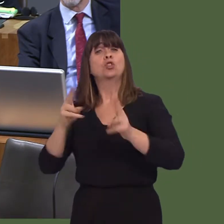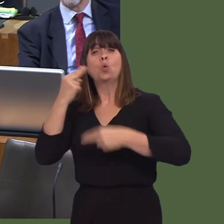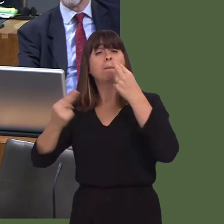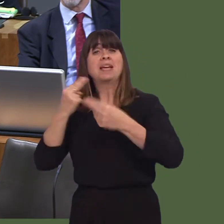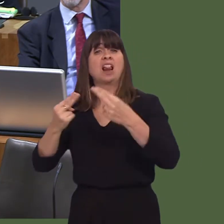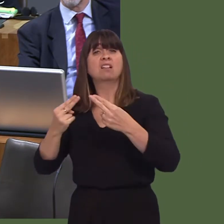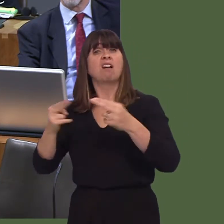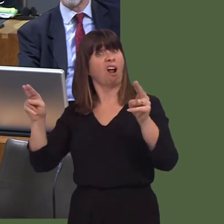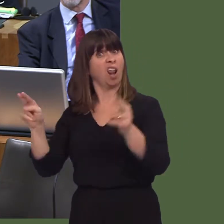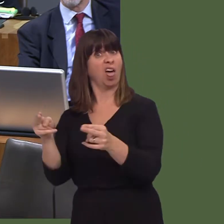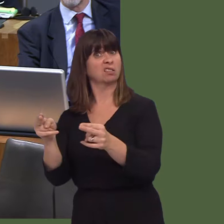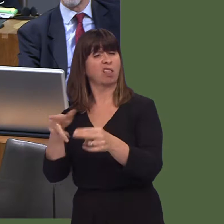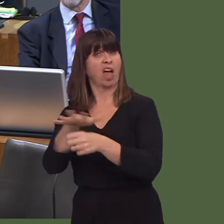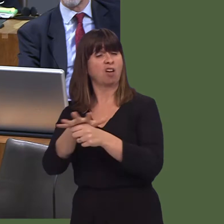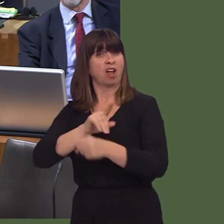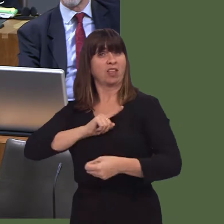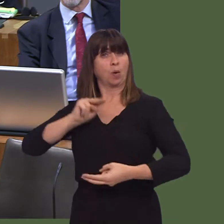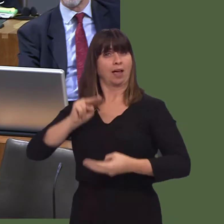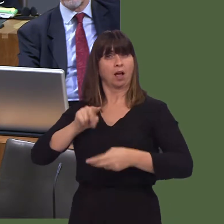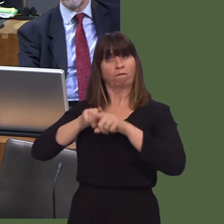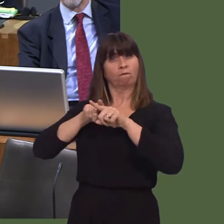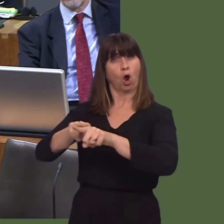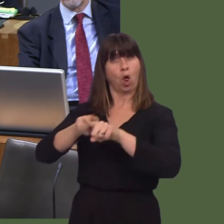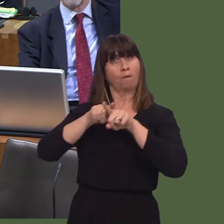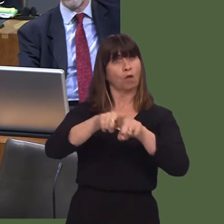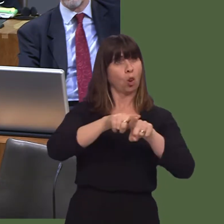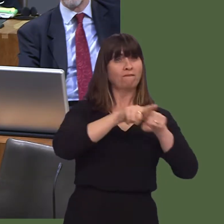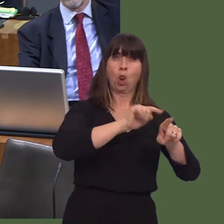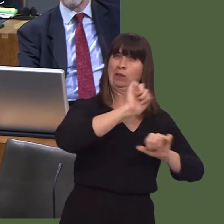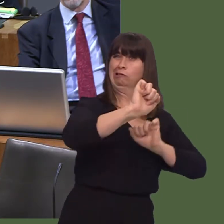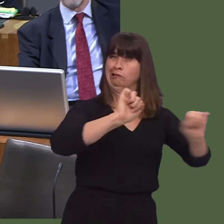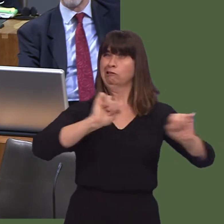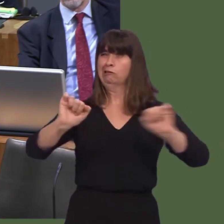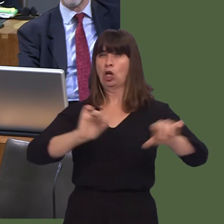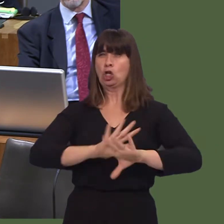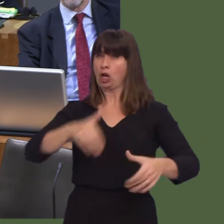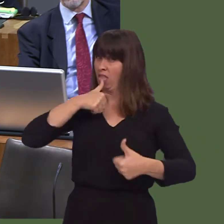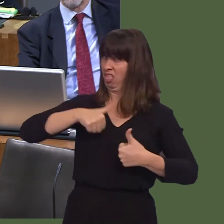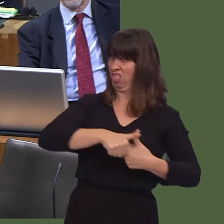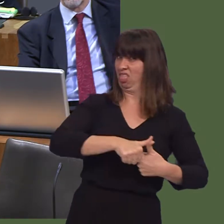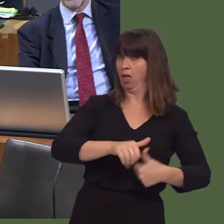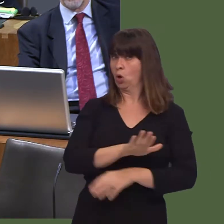There is absolutely nothing tribal or cronyistic about any one of these factors. The Member is extremely mischievous in saying so.